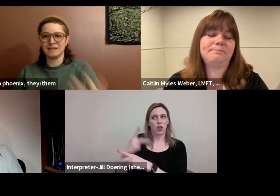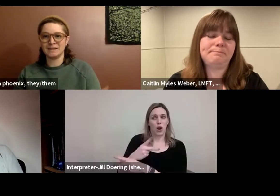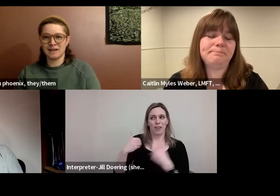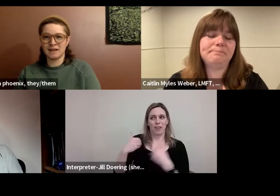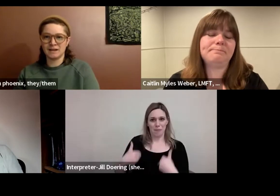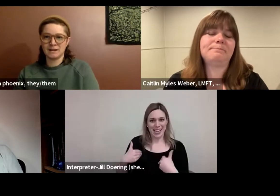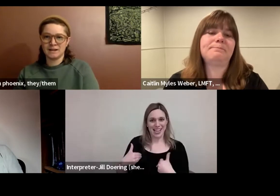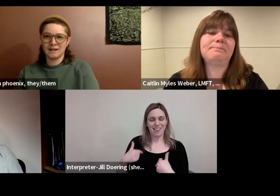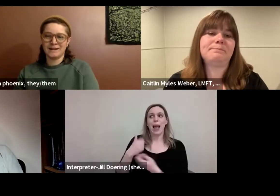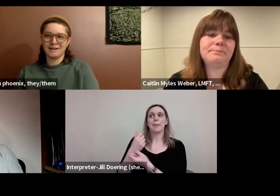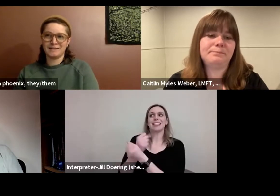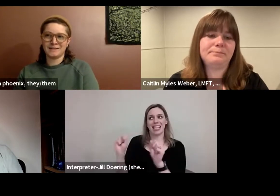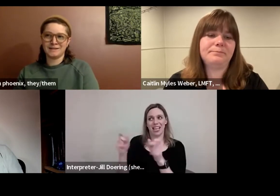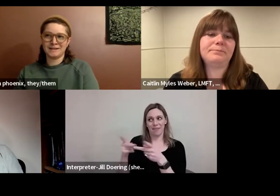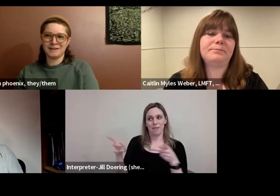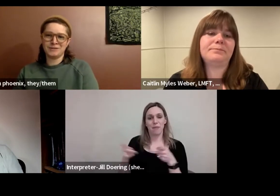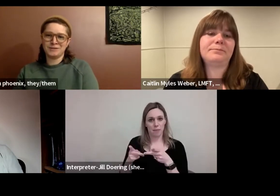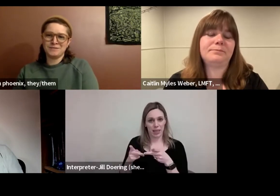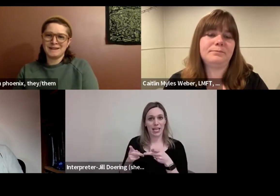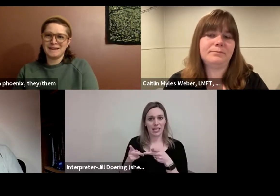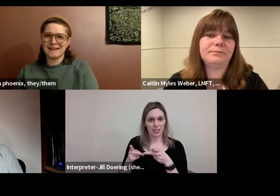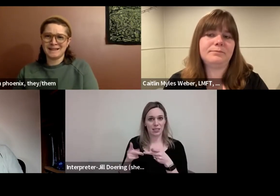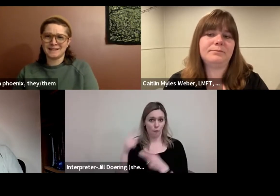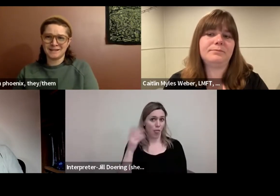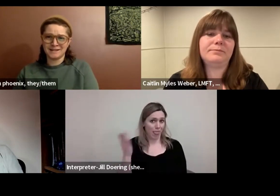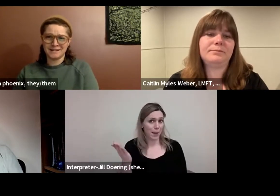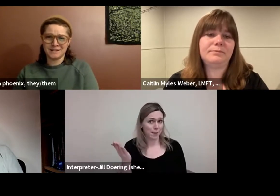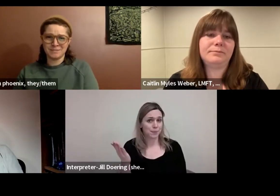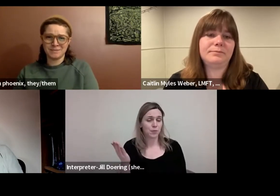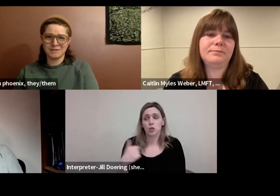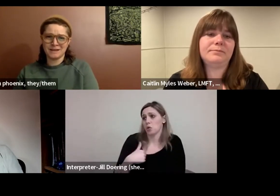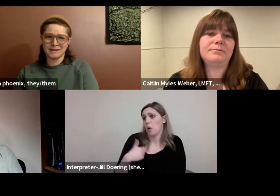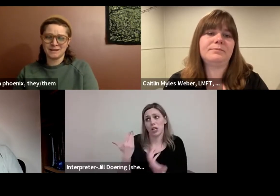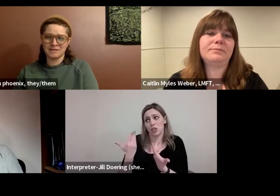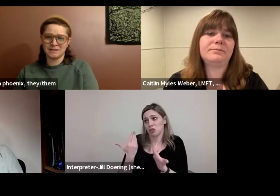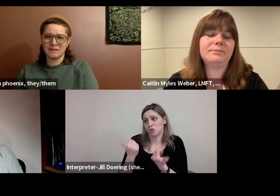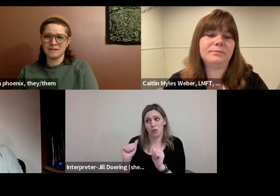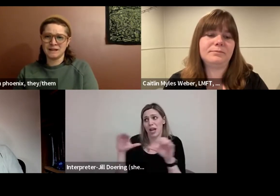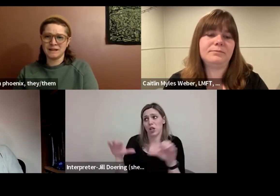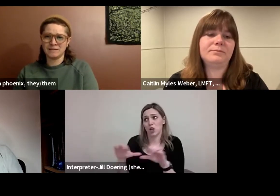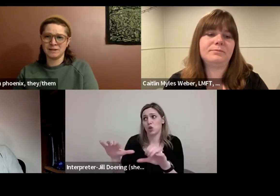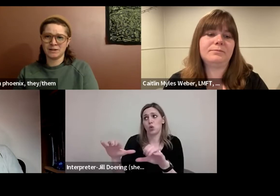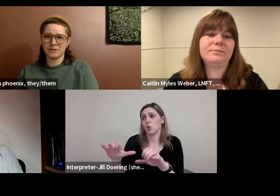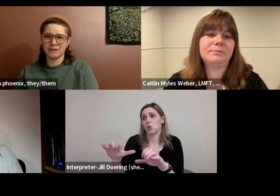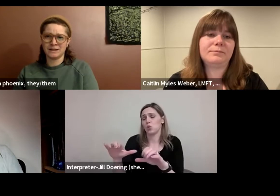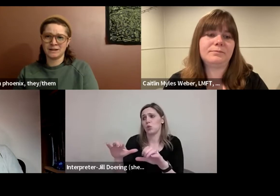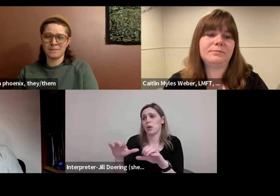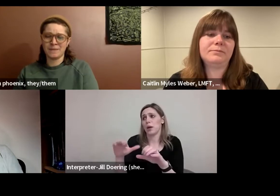is I just do what I can to build that sense of safety, you know, and to help